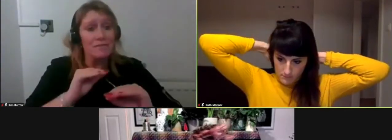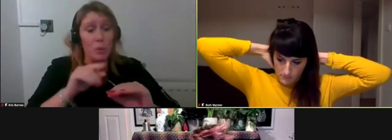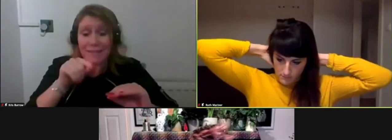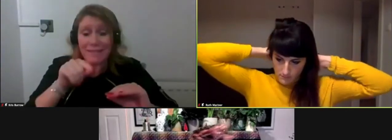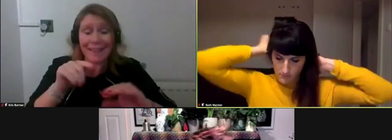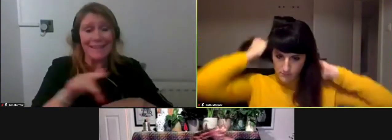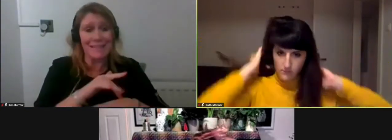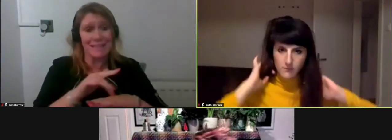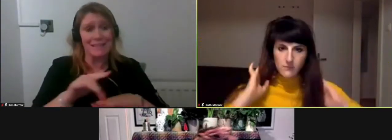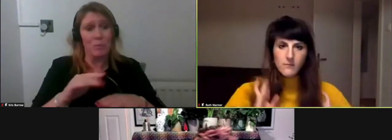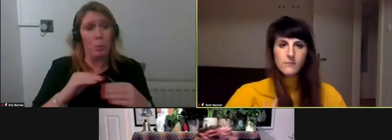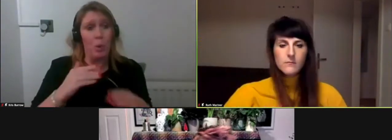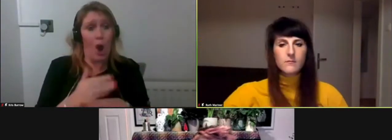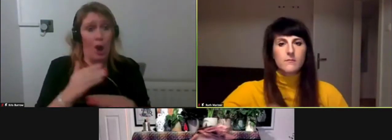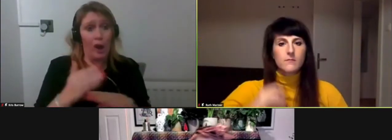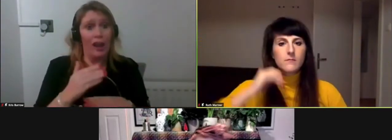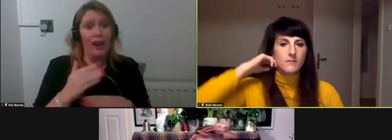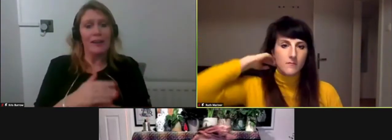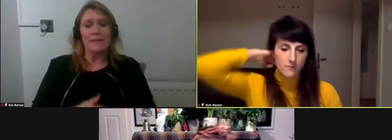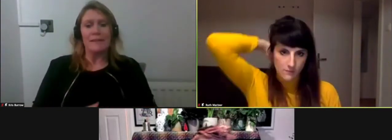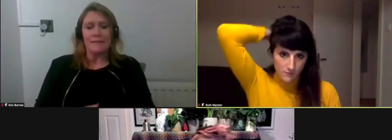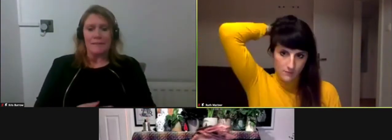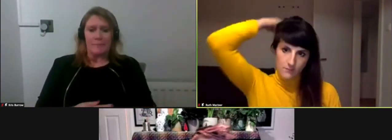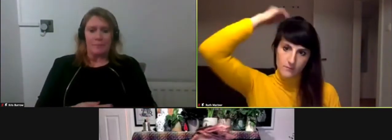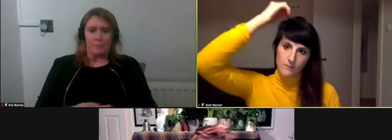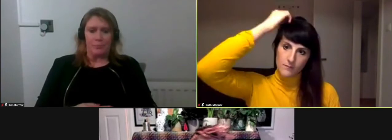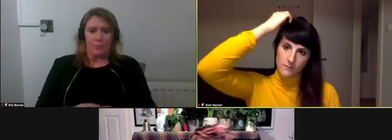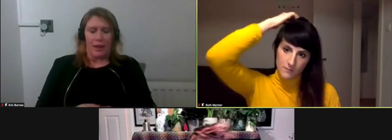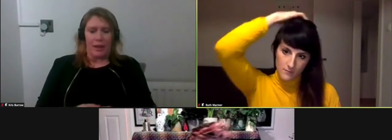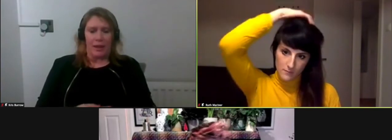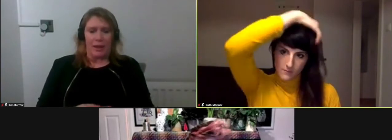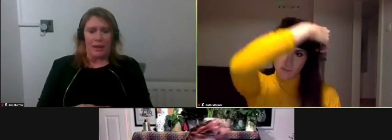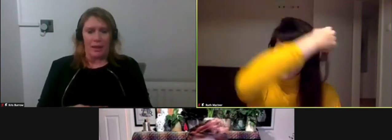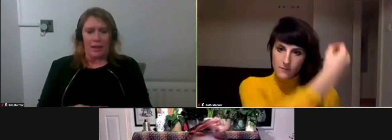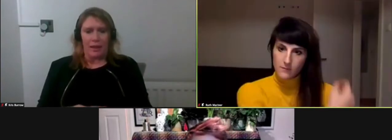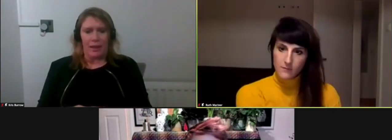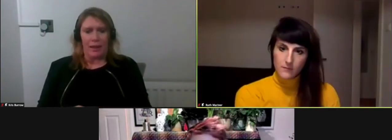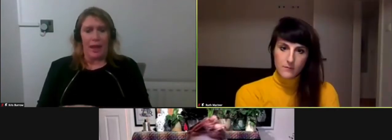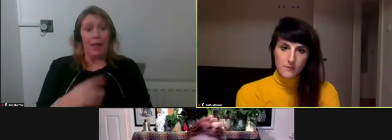One of the other aspects, musically that I became fascinated by, you would